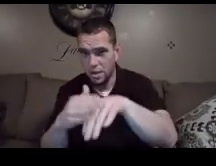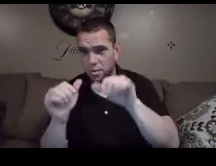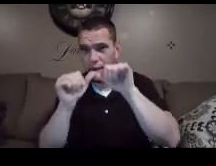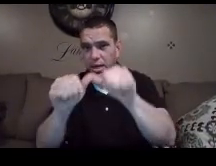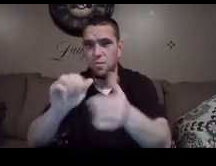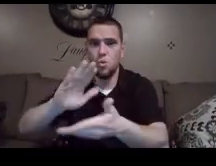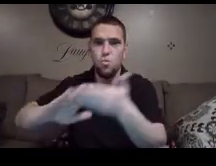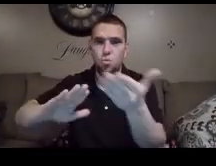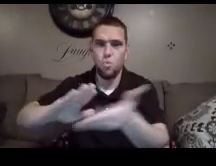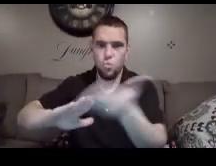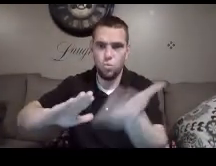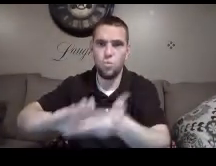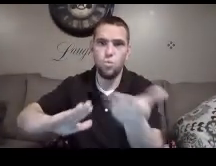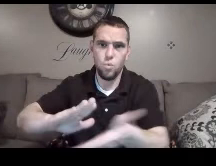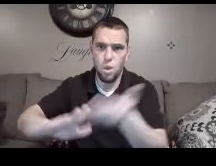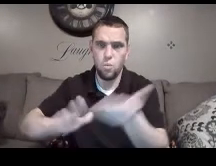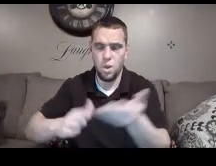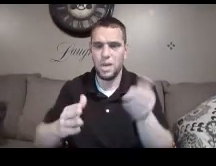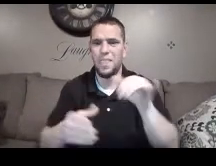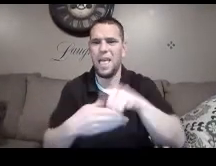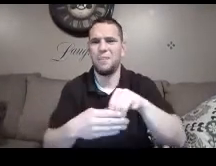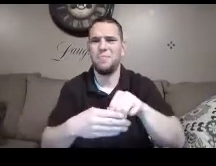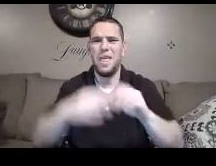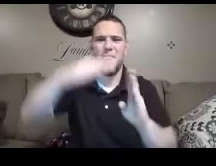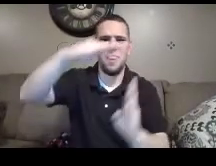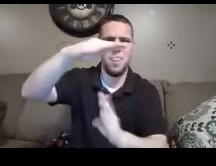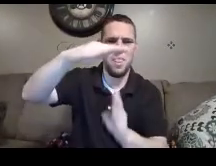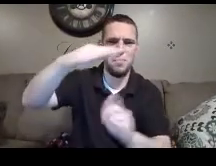in the status bar at the bottom of the page. It will have an "accessibility" you can click on.